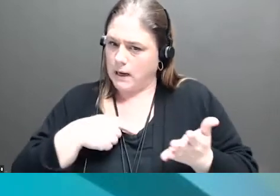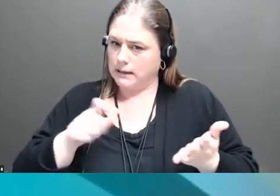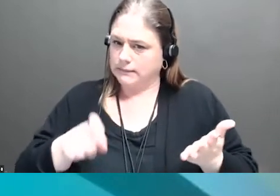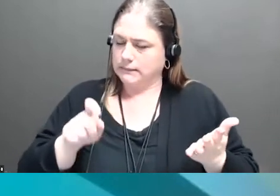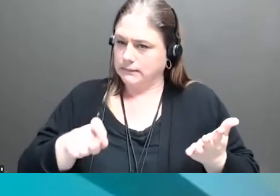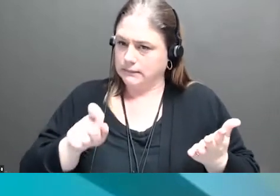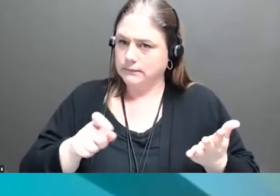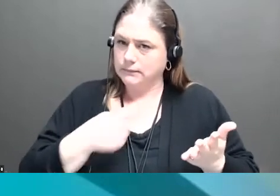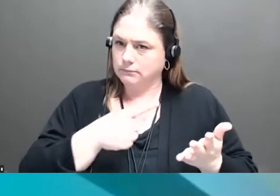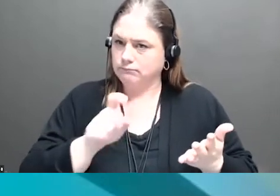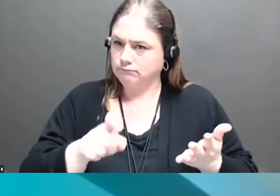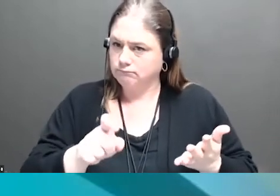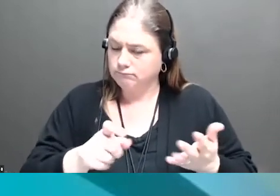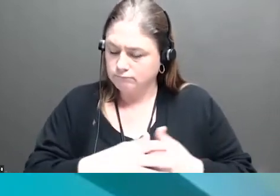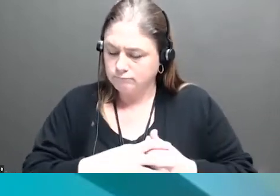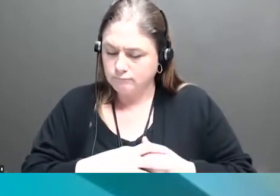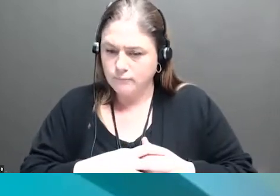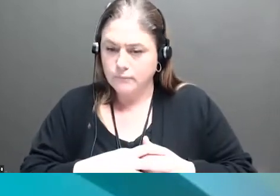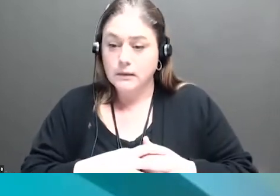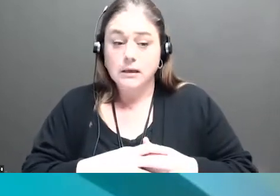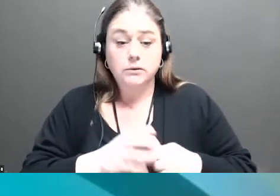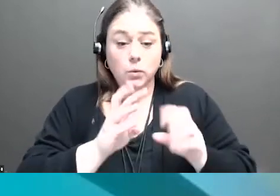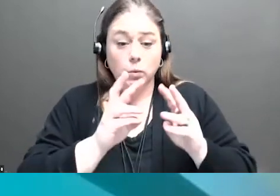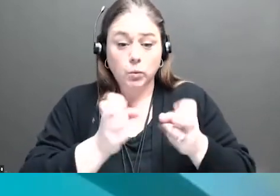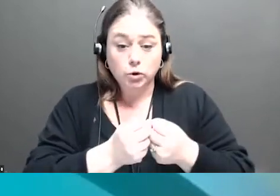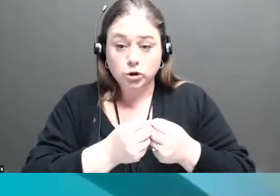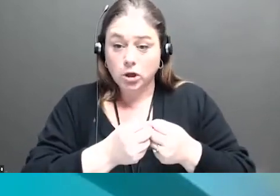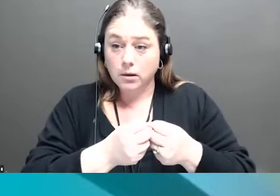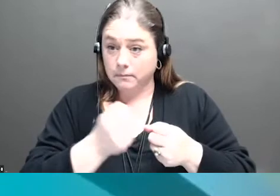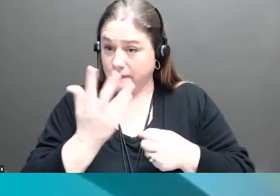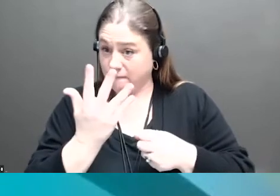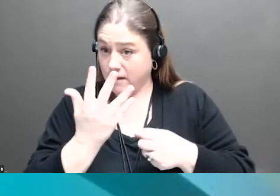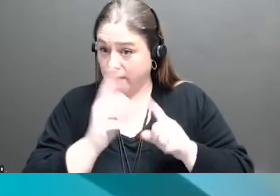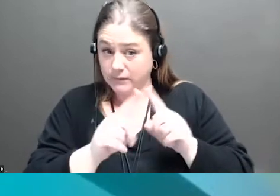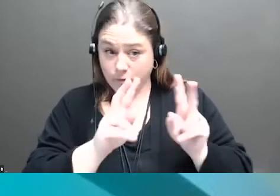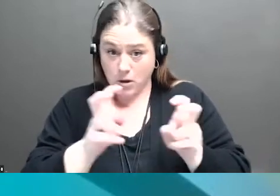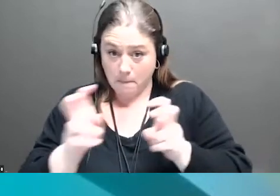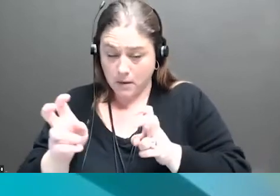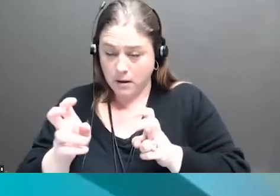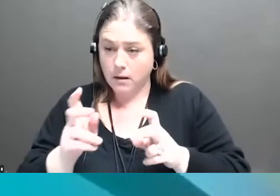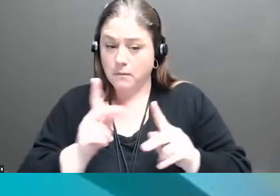after the five workshops, many participants found they were helpful, they learned a lot.